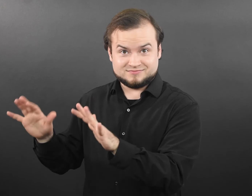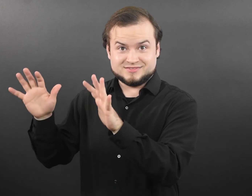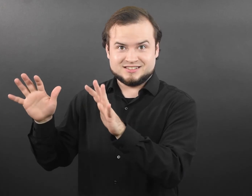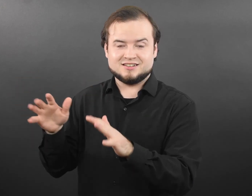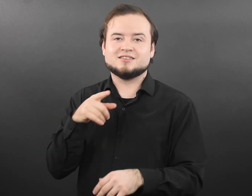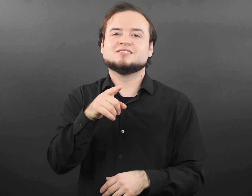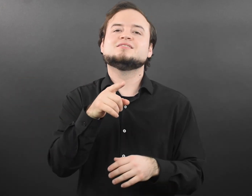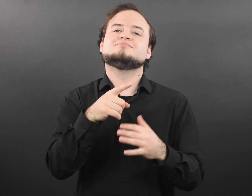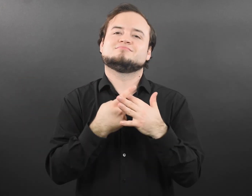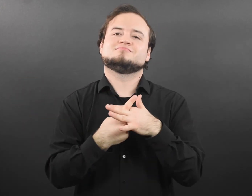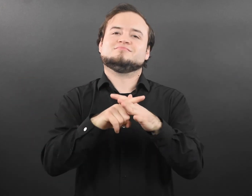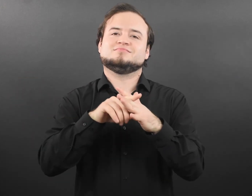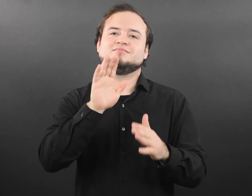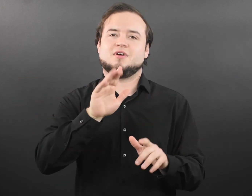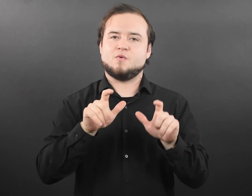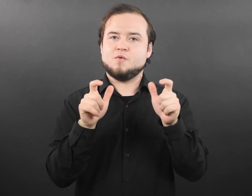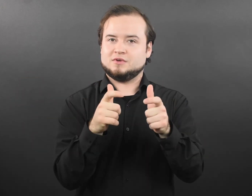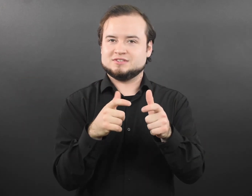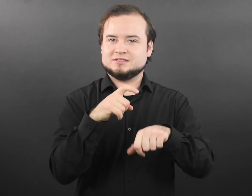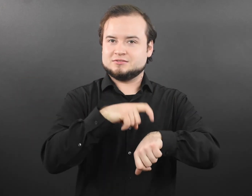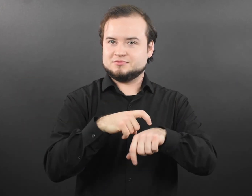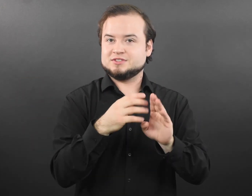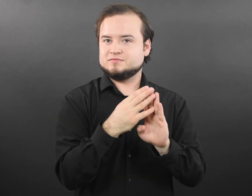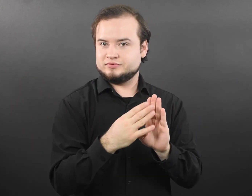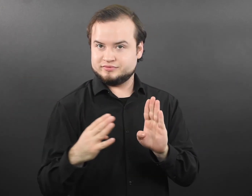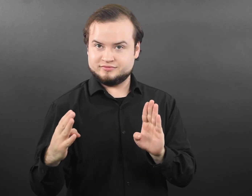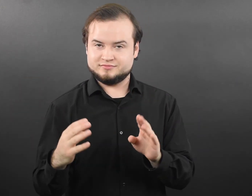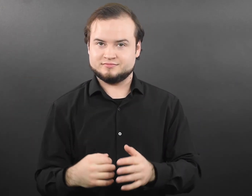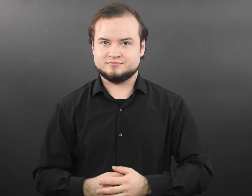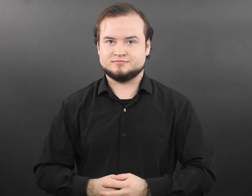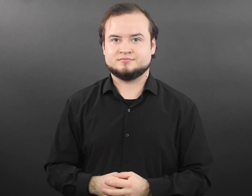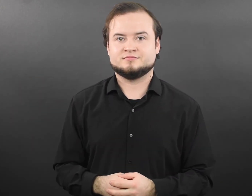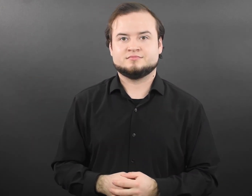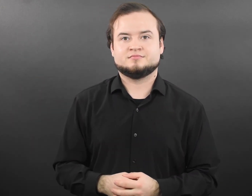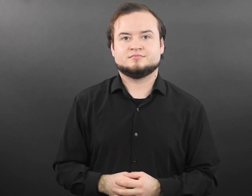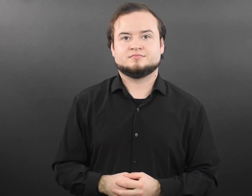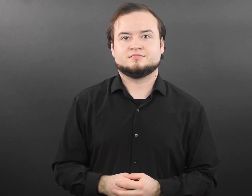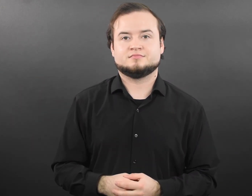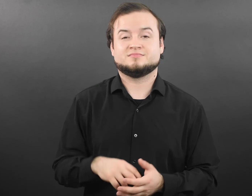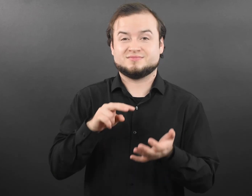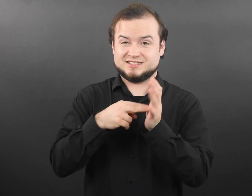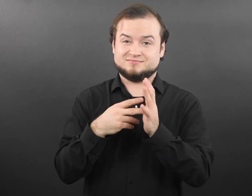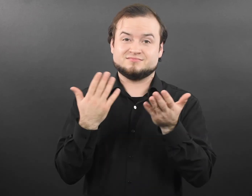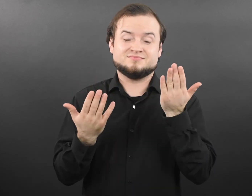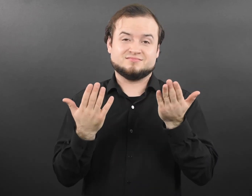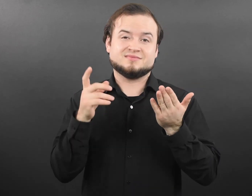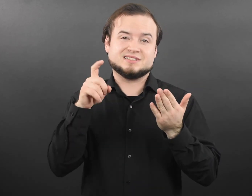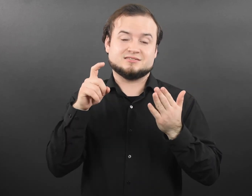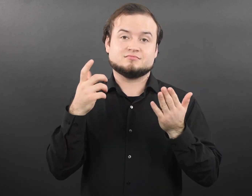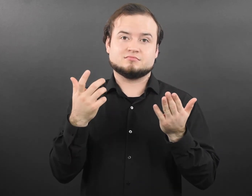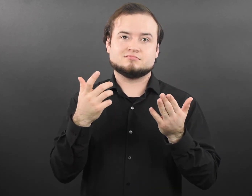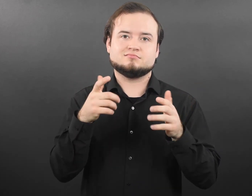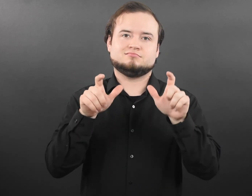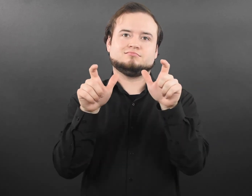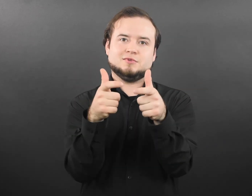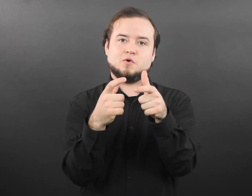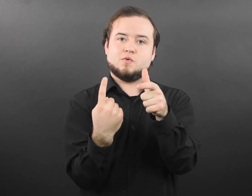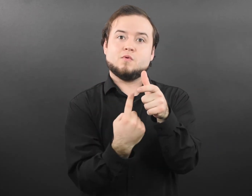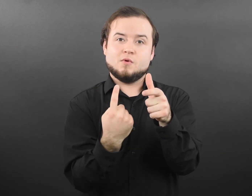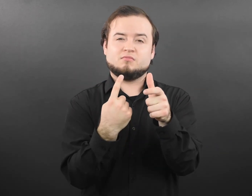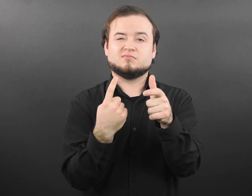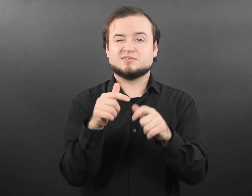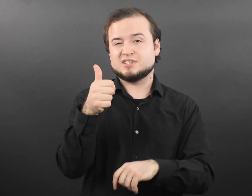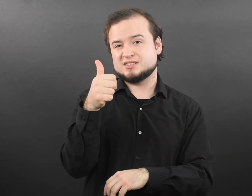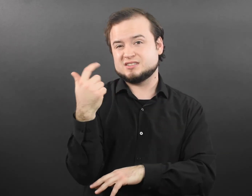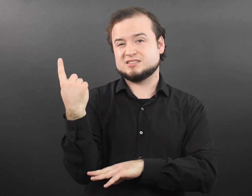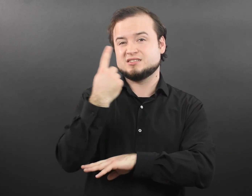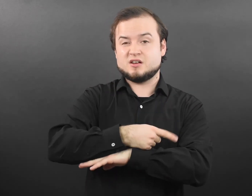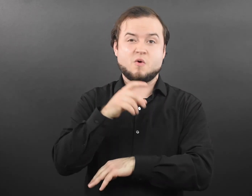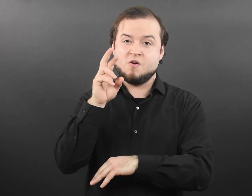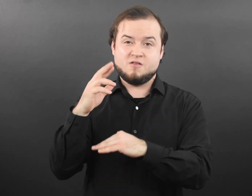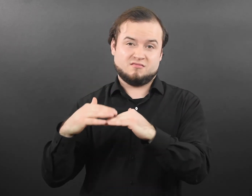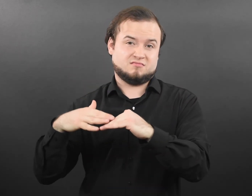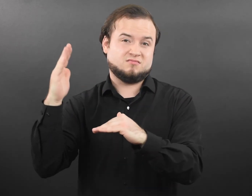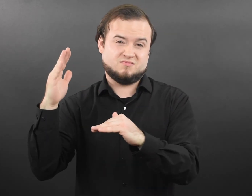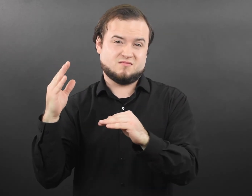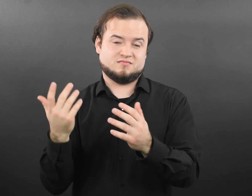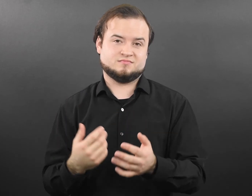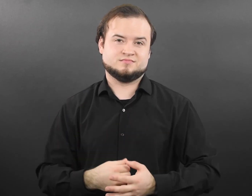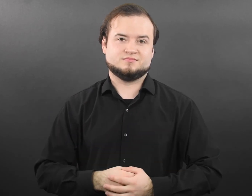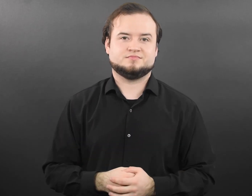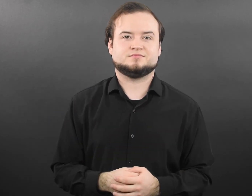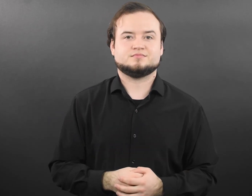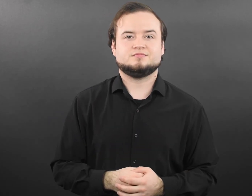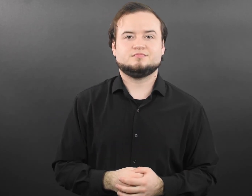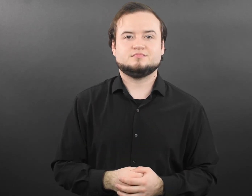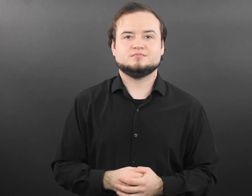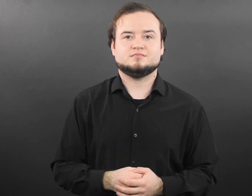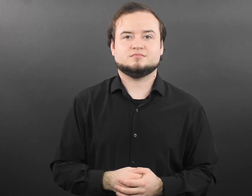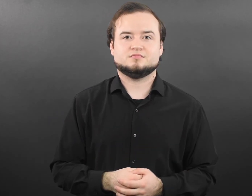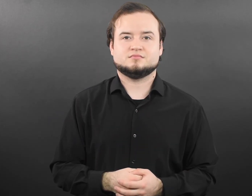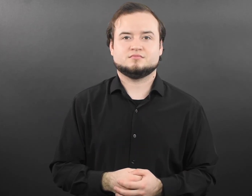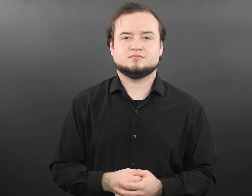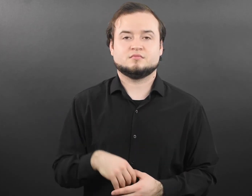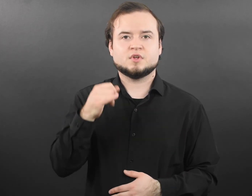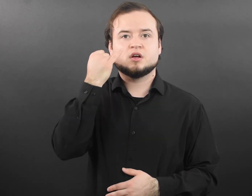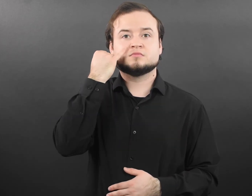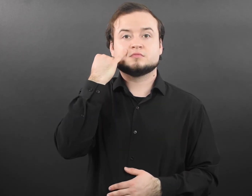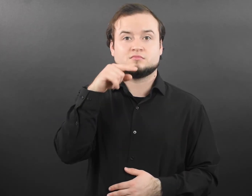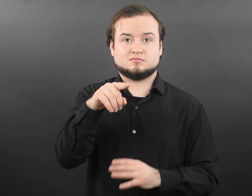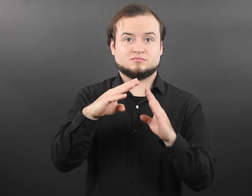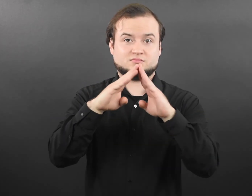This may mean you need to quarantine for 10 days or more.